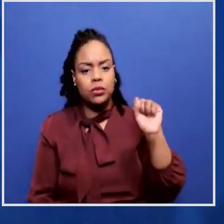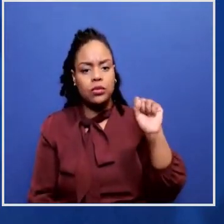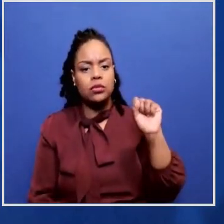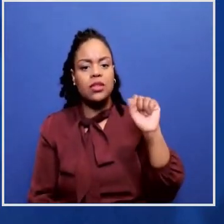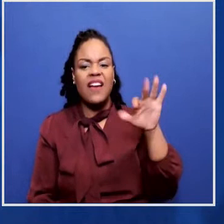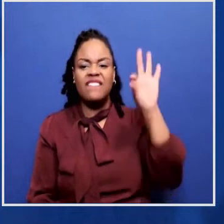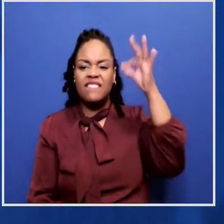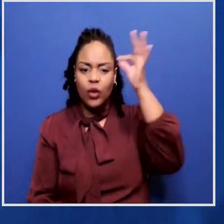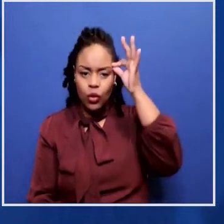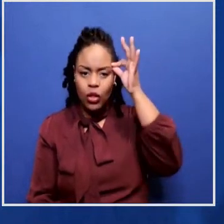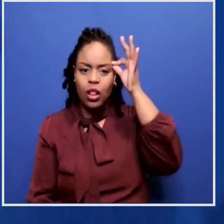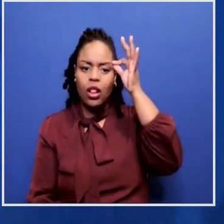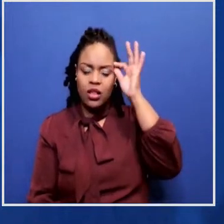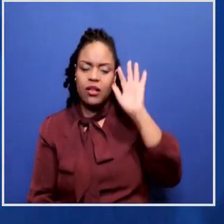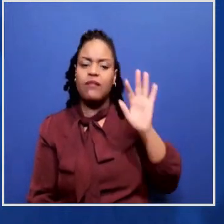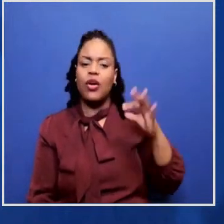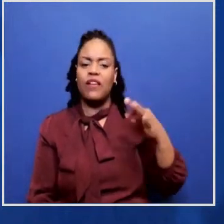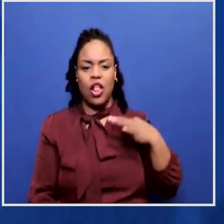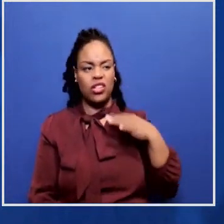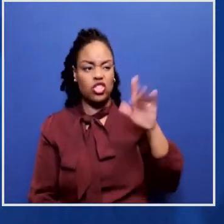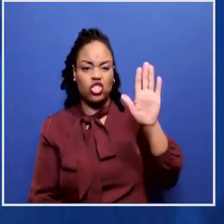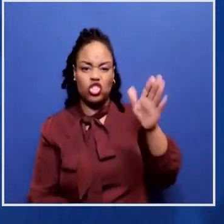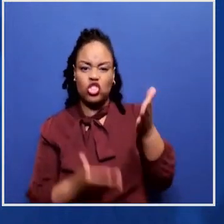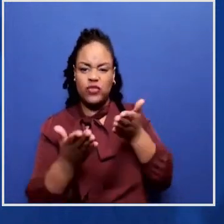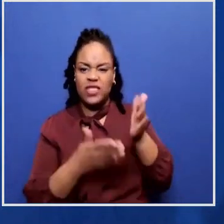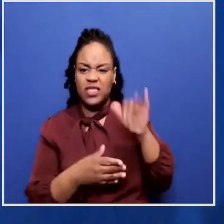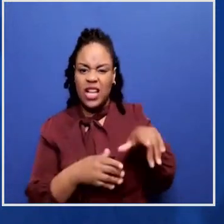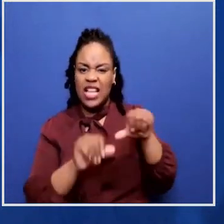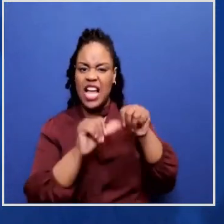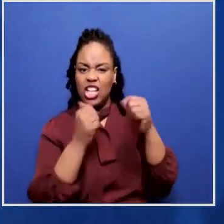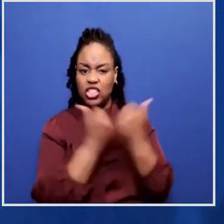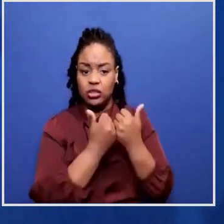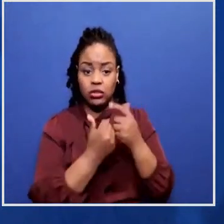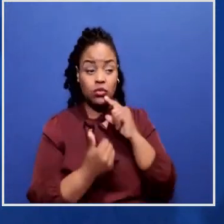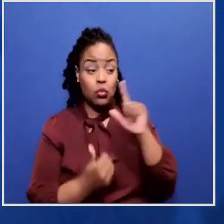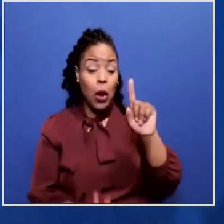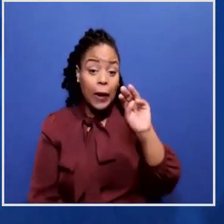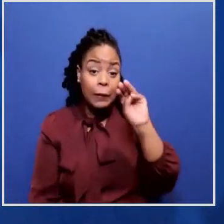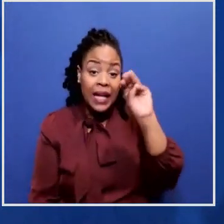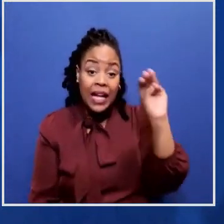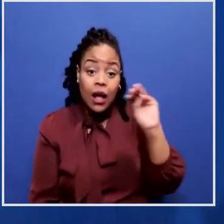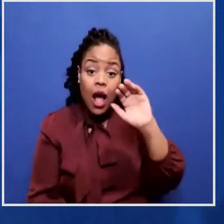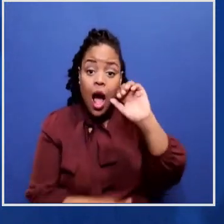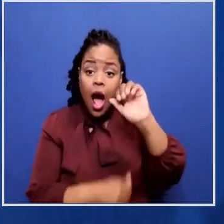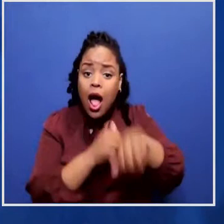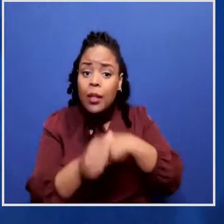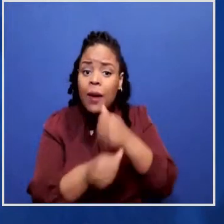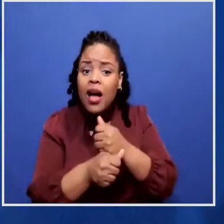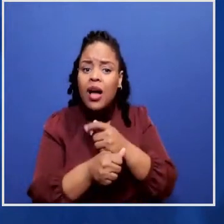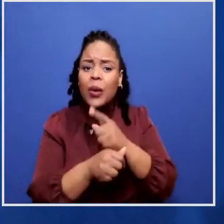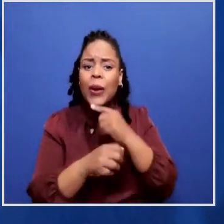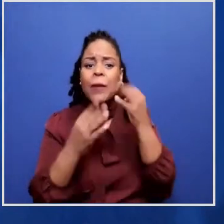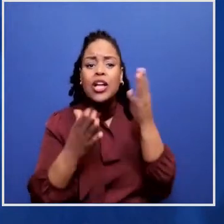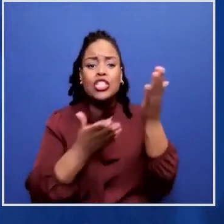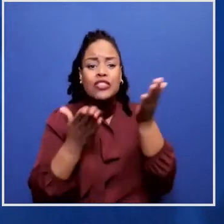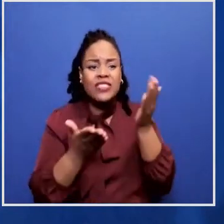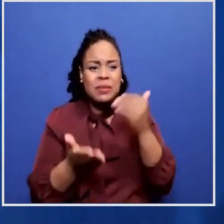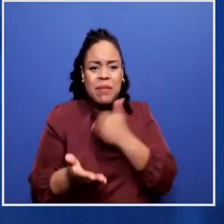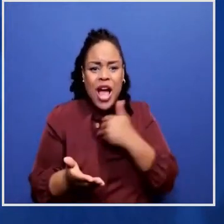AMERICORPS, IT HAS 75,000